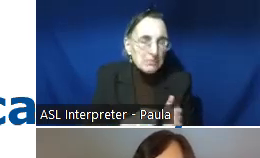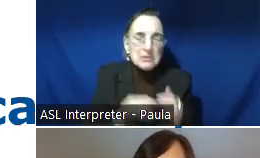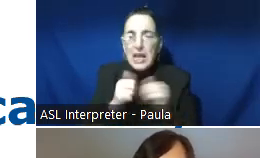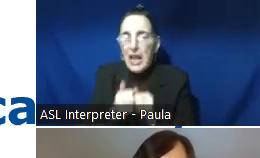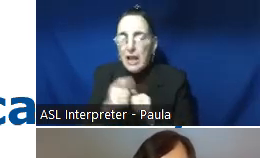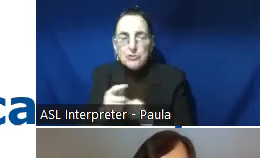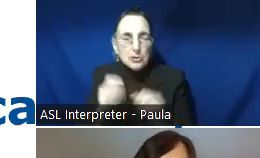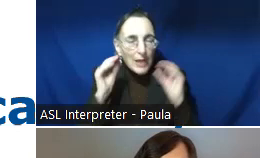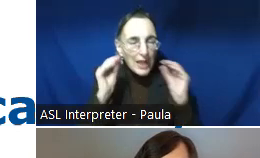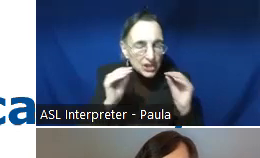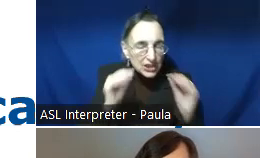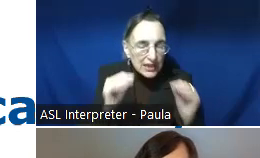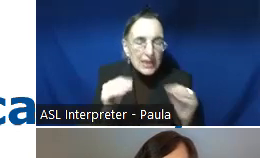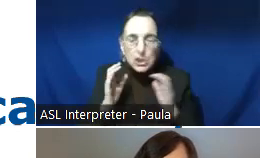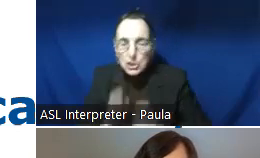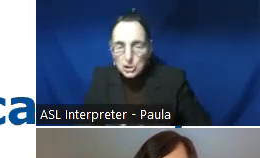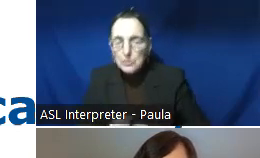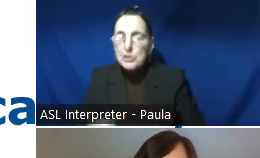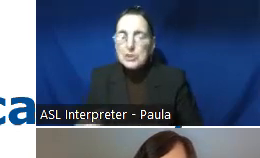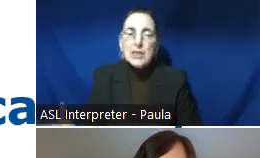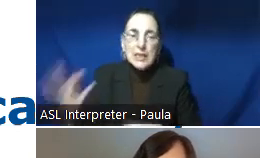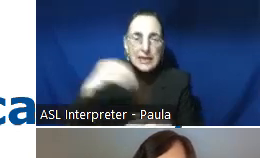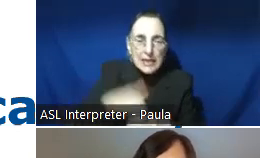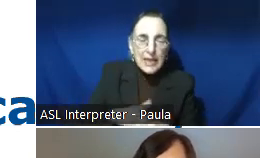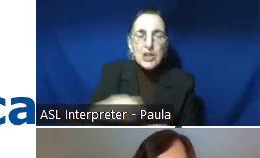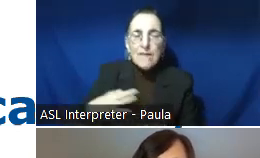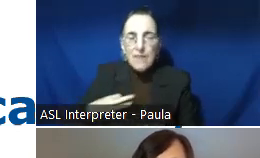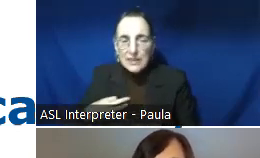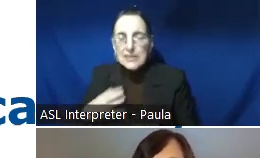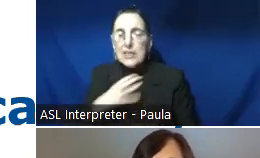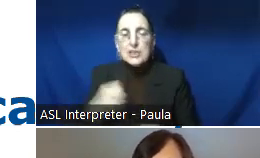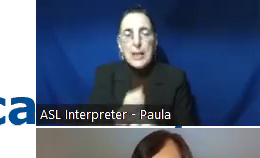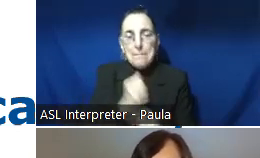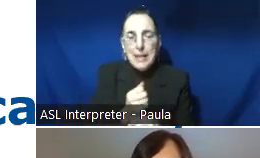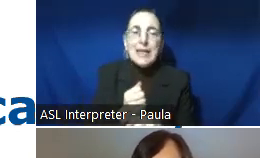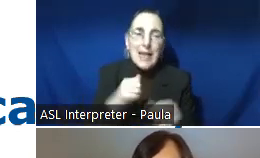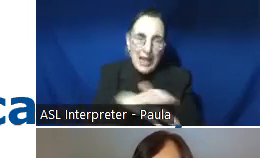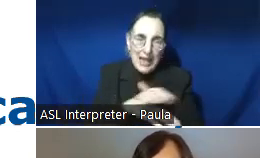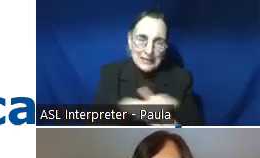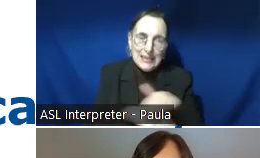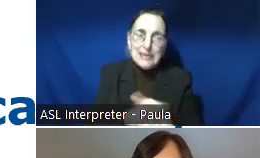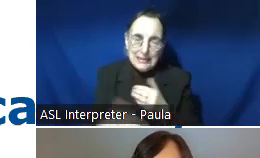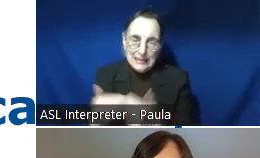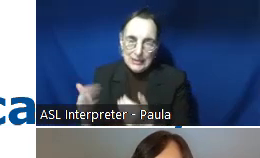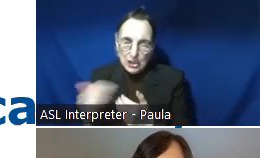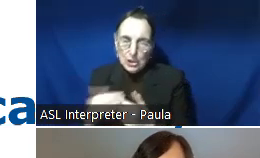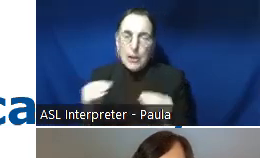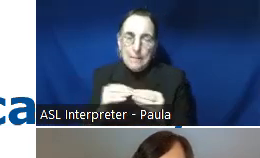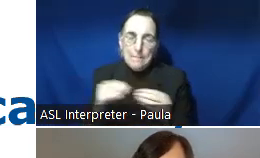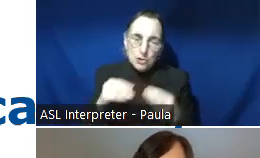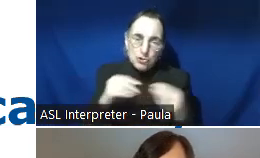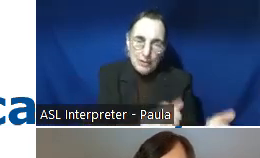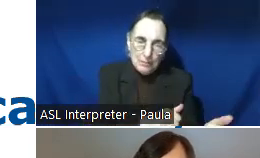and streamline access to services. This action guide also features examples of such partnerships